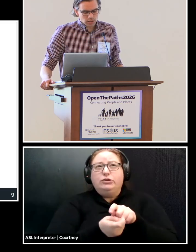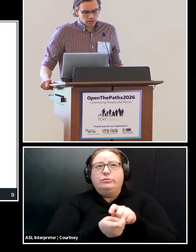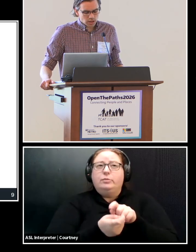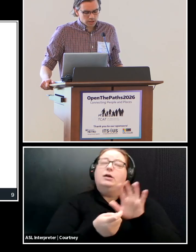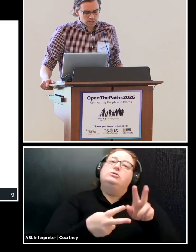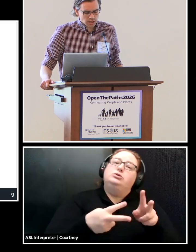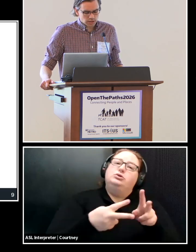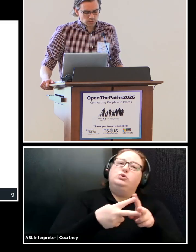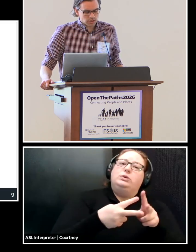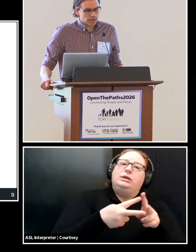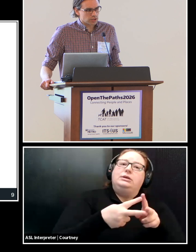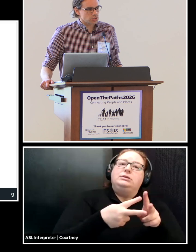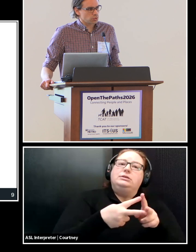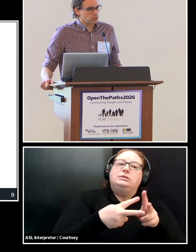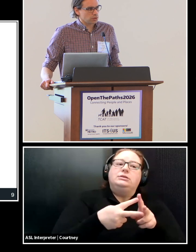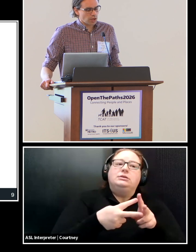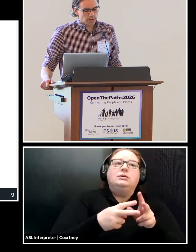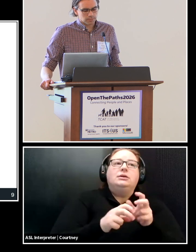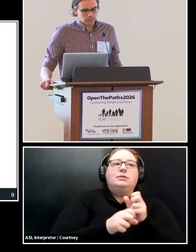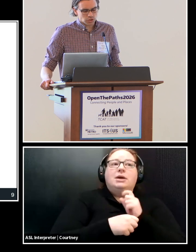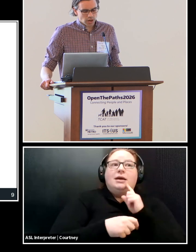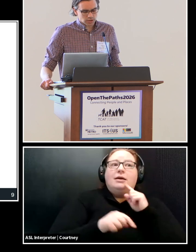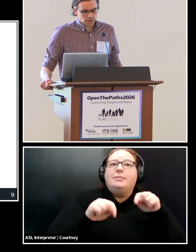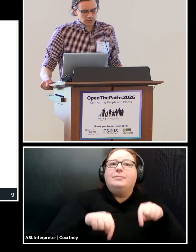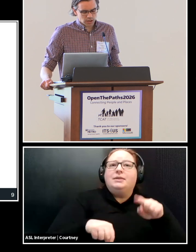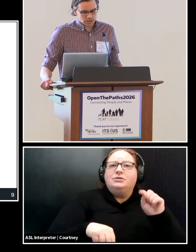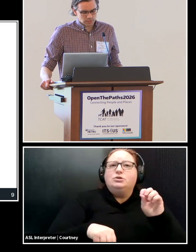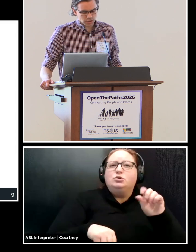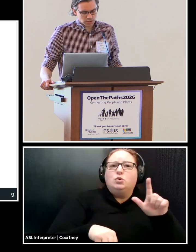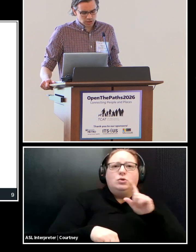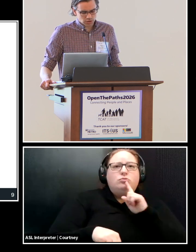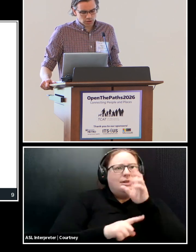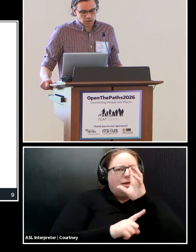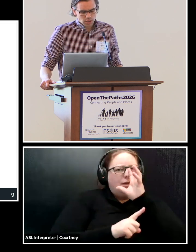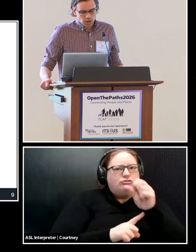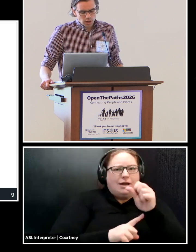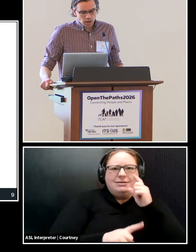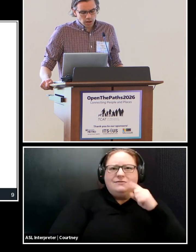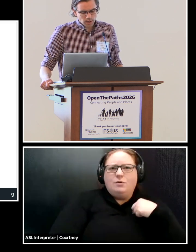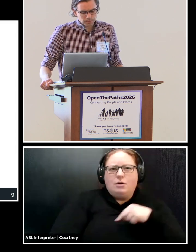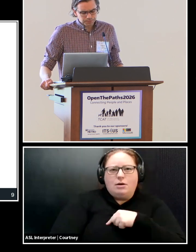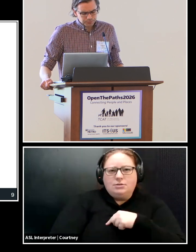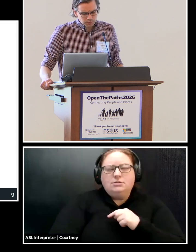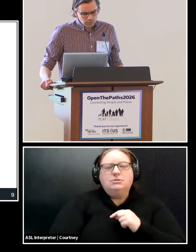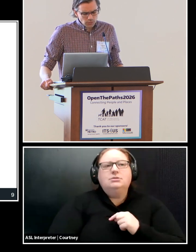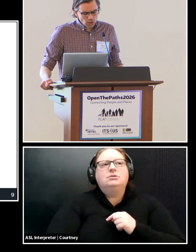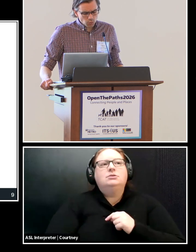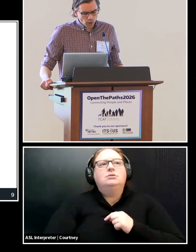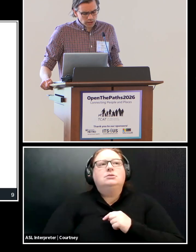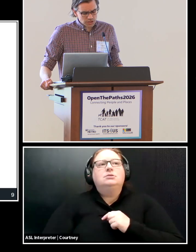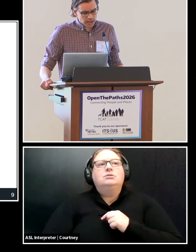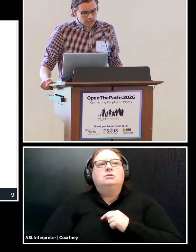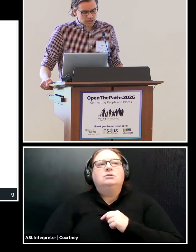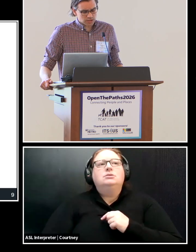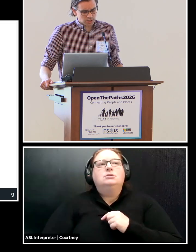I'll I'll hint at that really made this tool um, attractive to us in particular um, was that it is